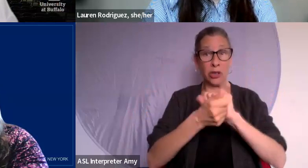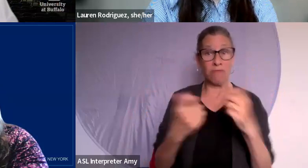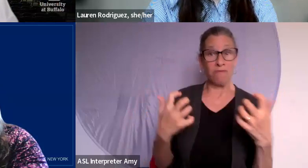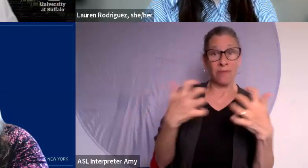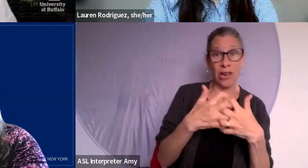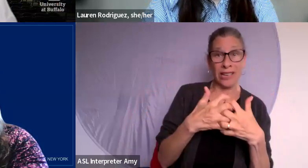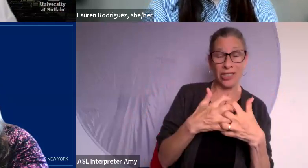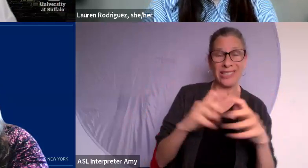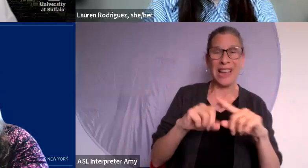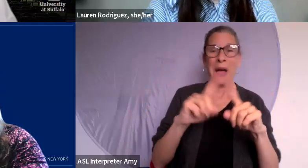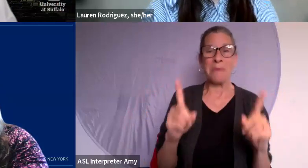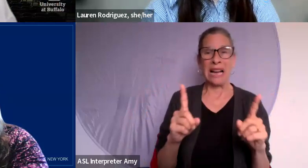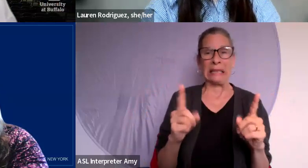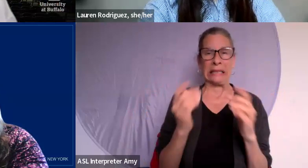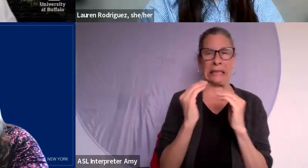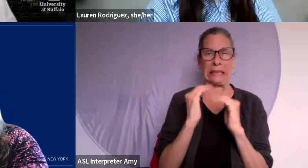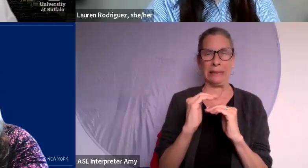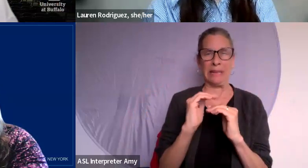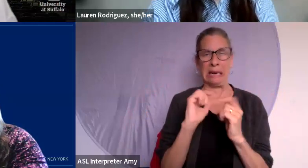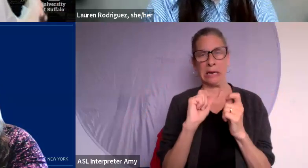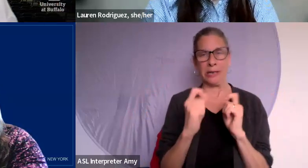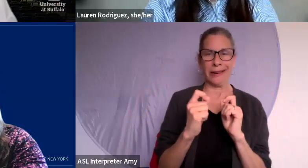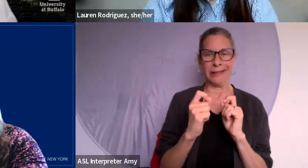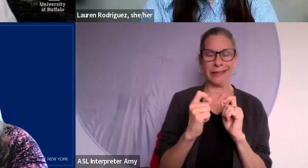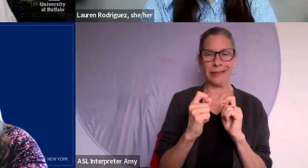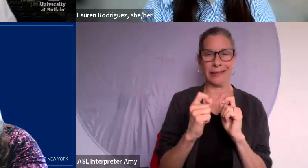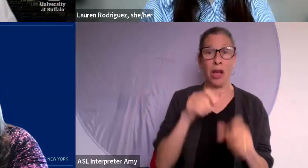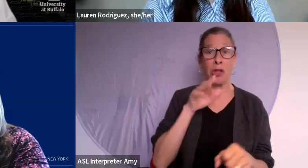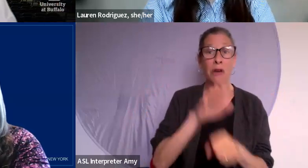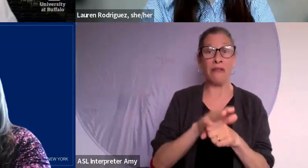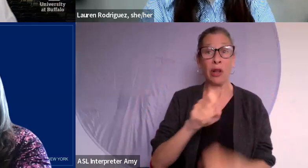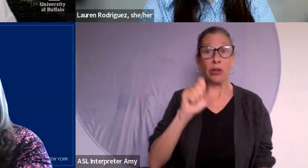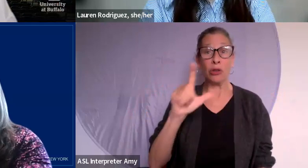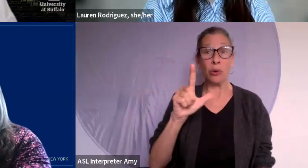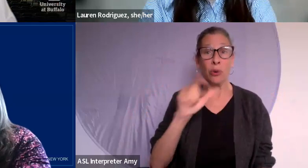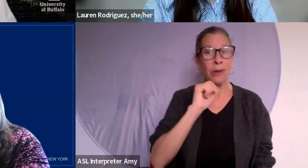a relatively limited change. The full tool is not available